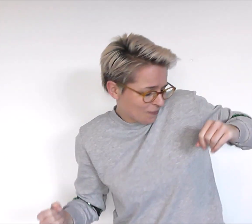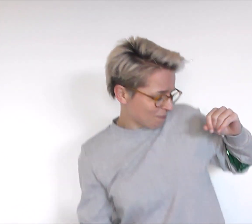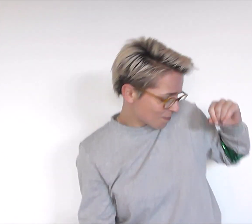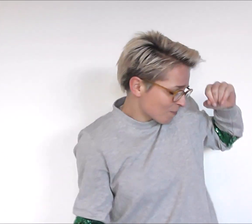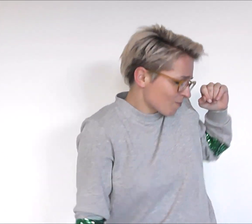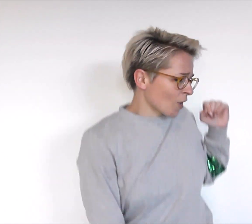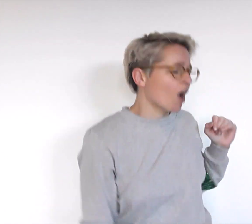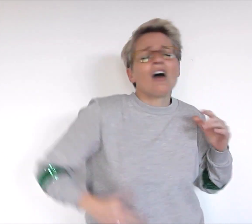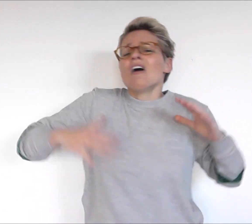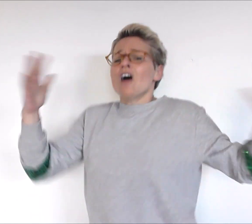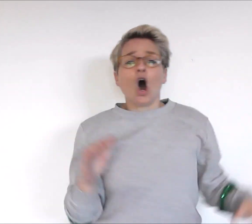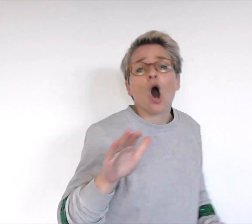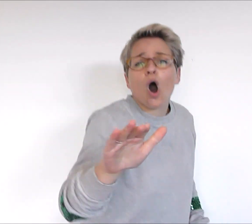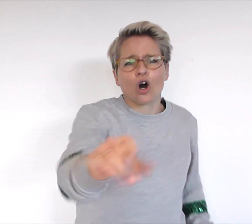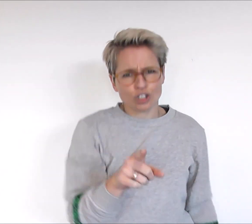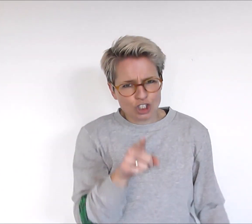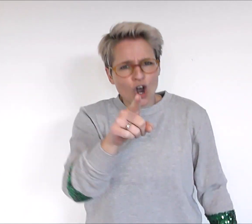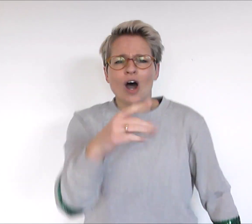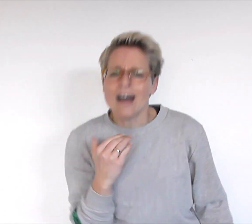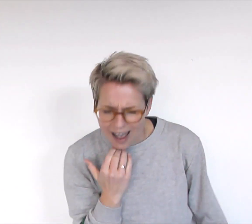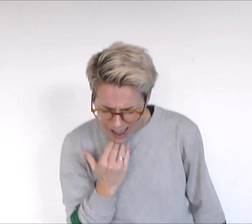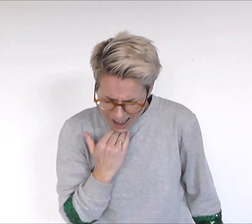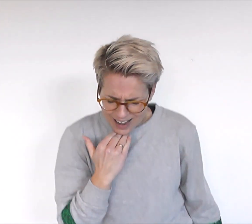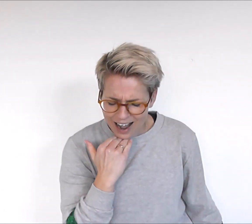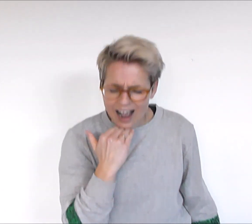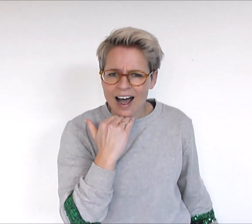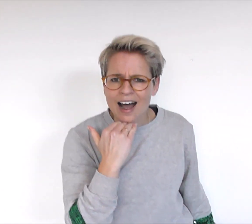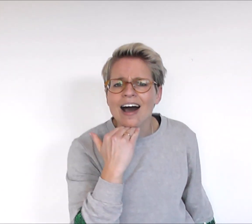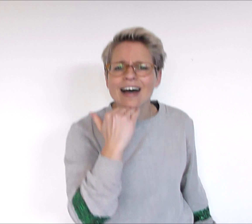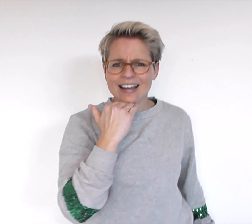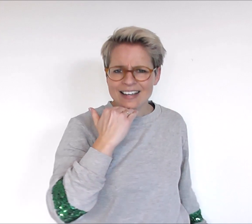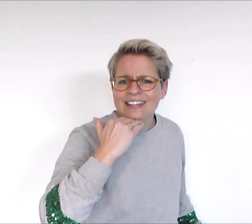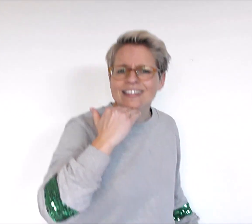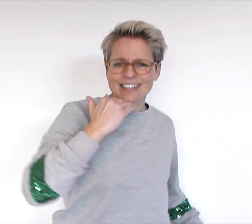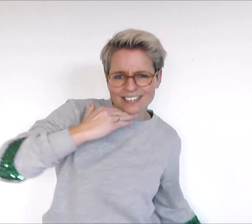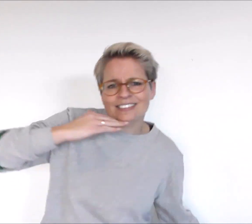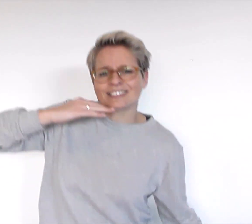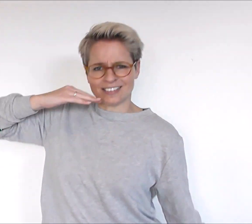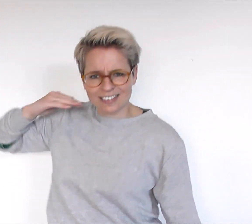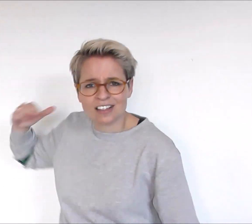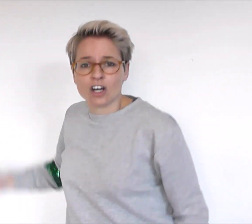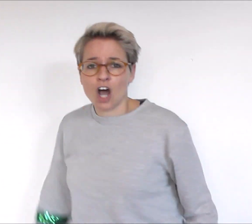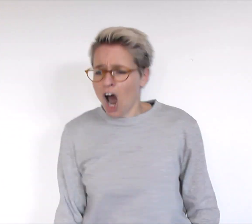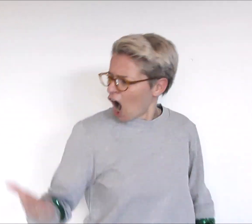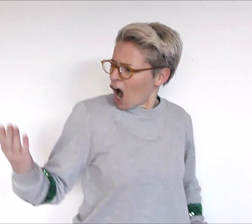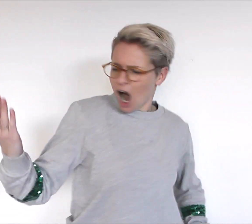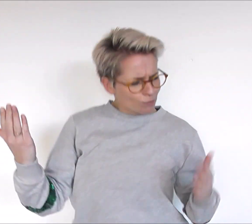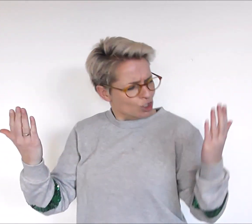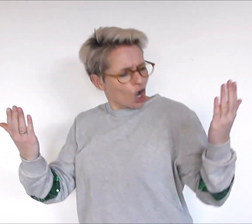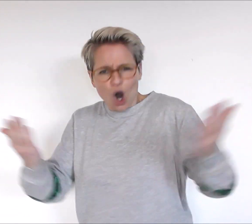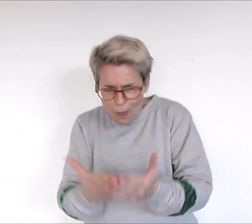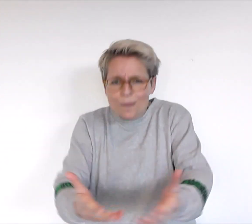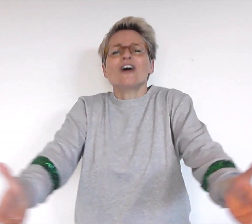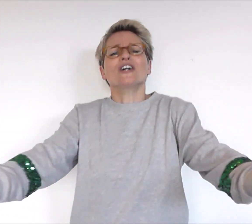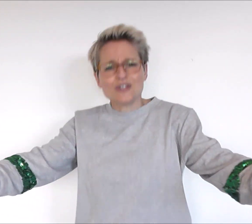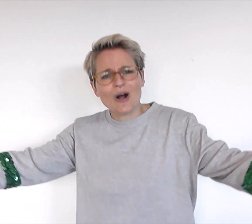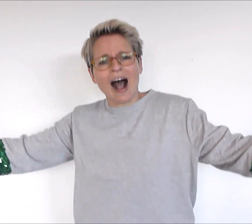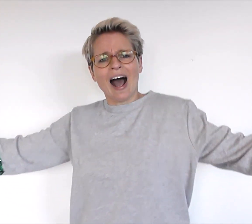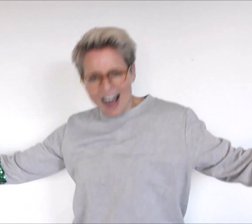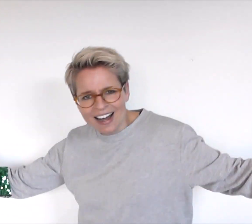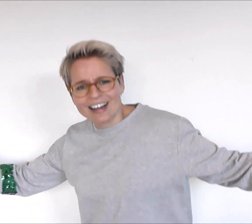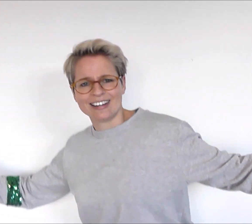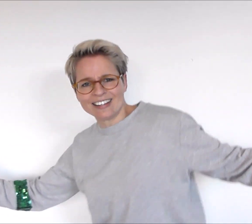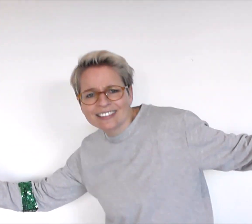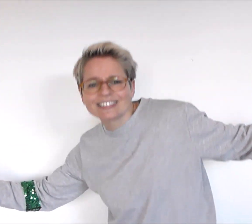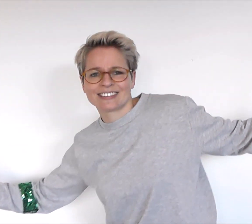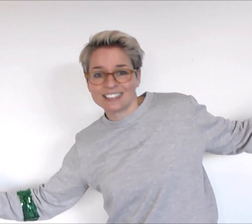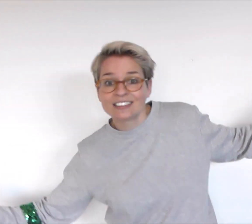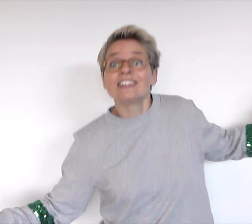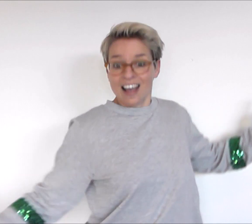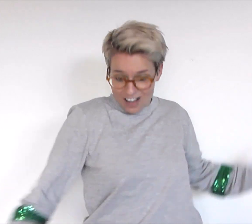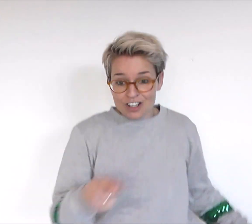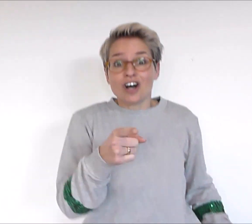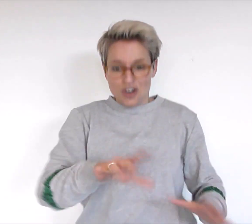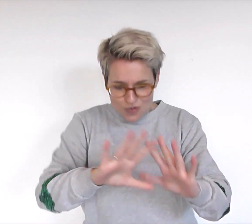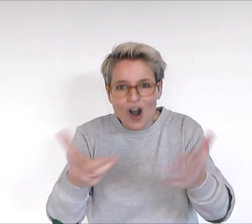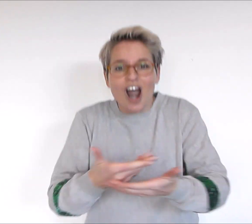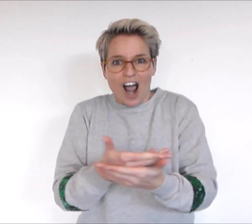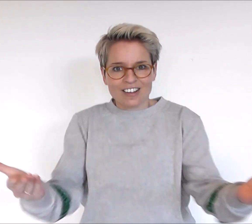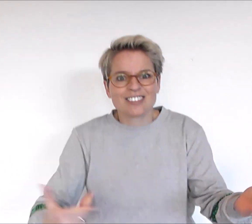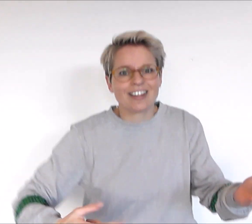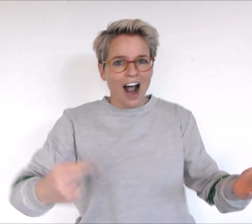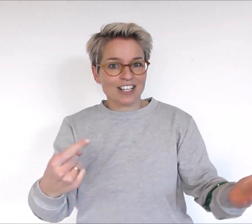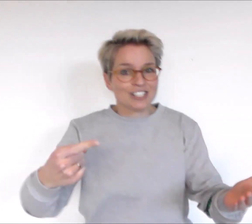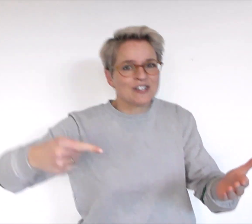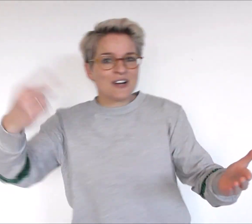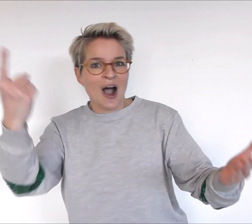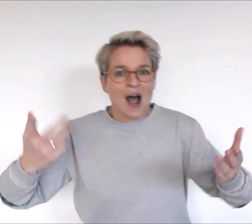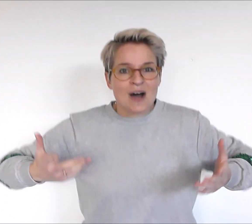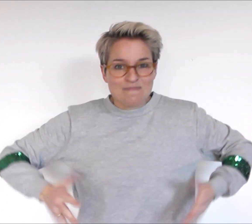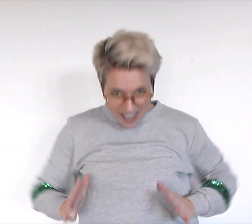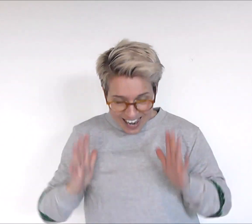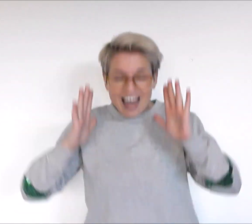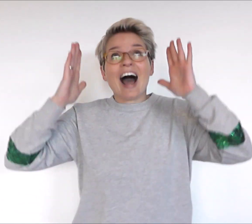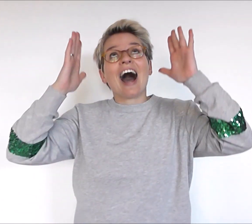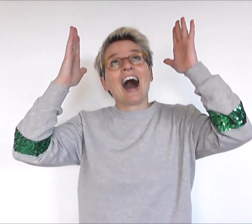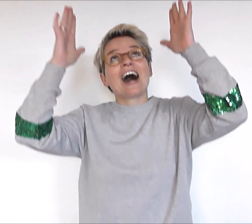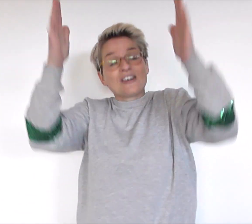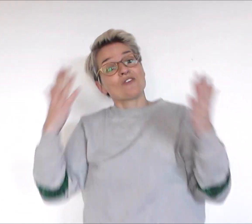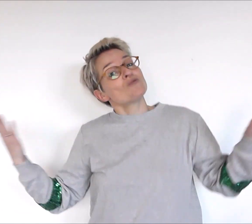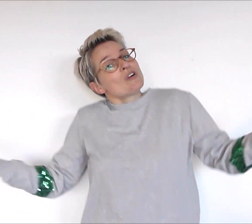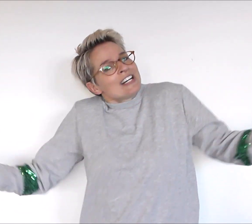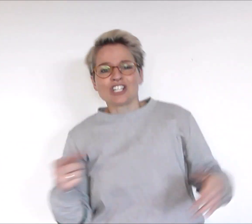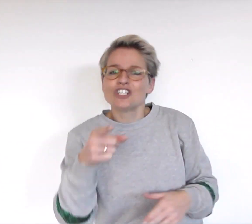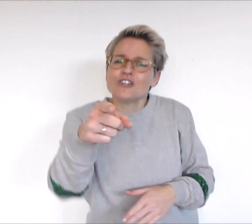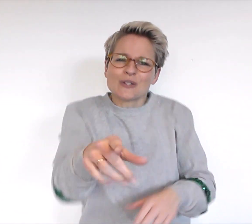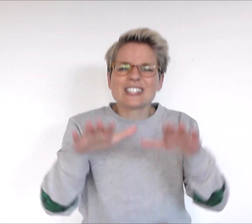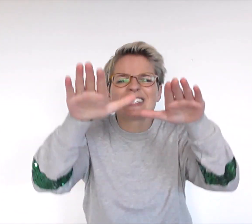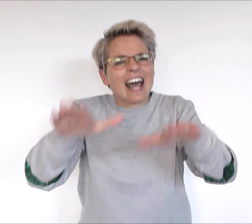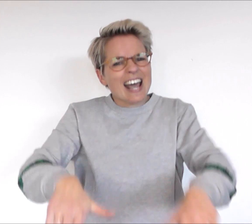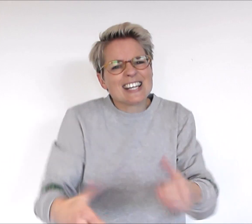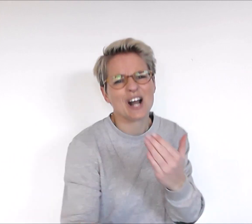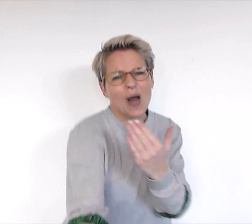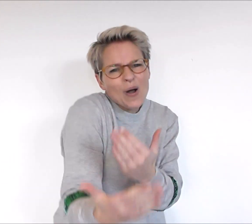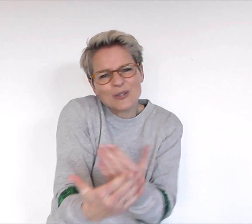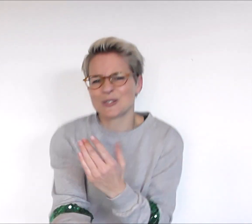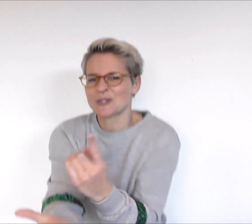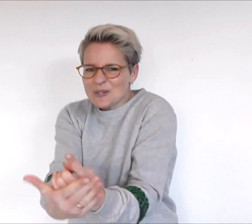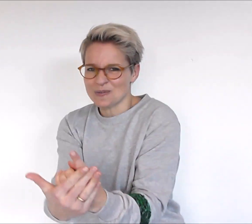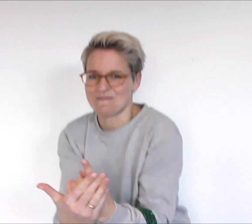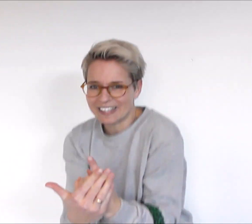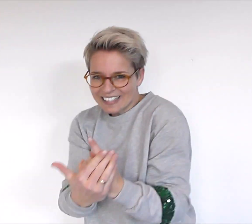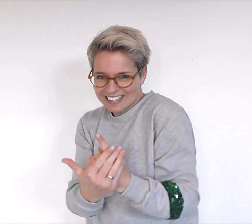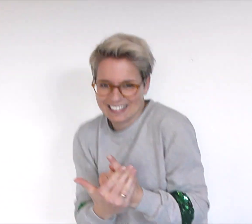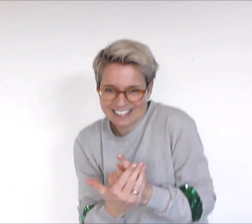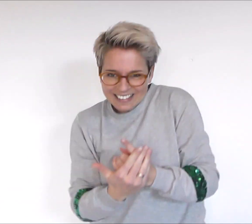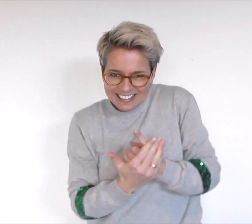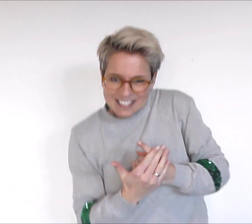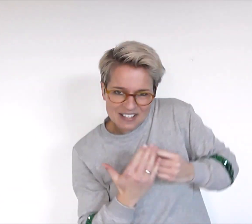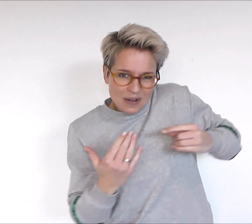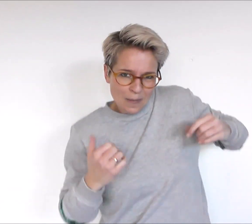Oh, hold your head high Arms open wide Yea the world starts to come alive when you stay close it me